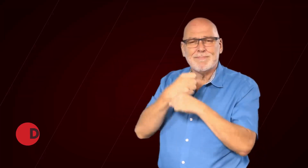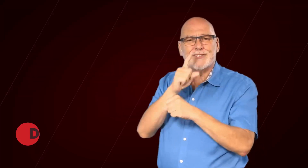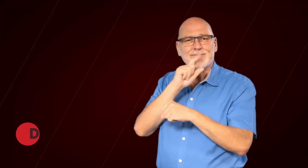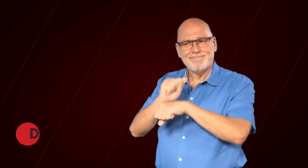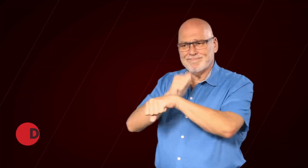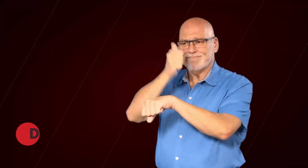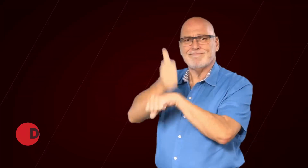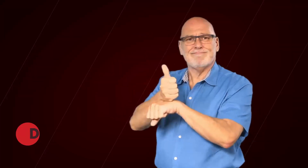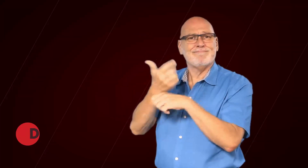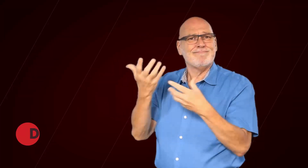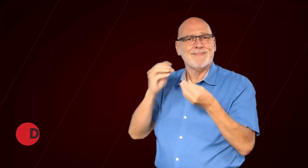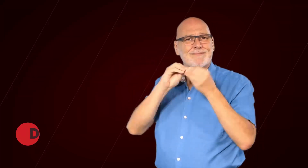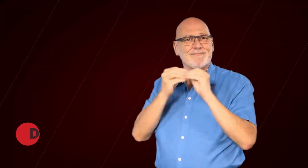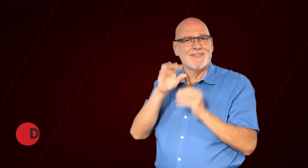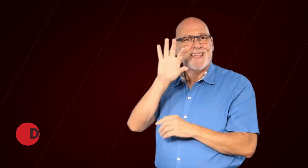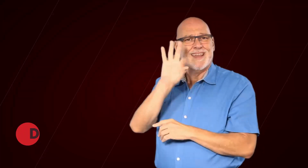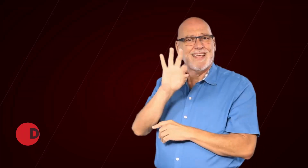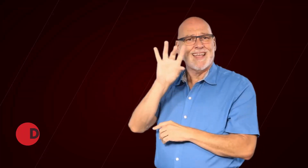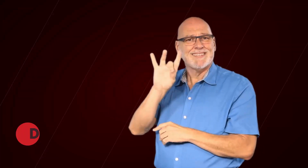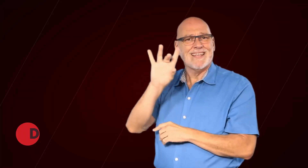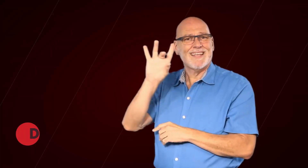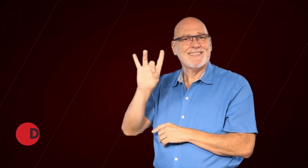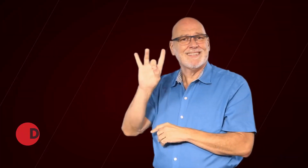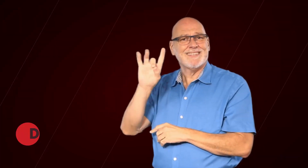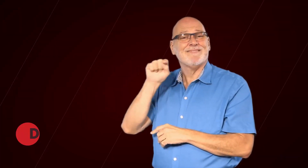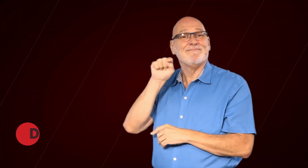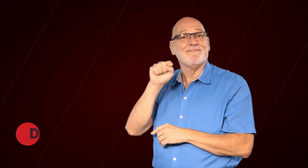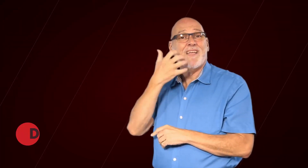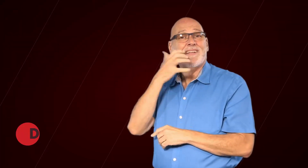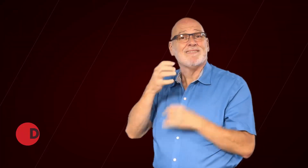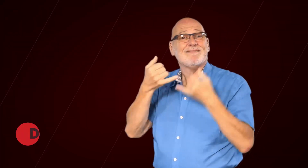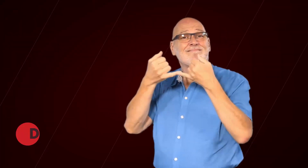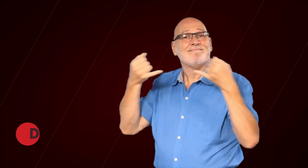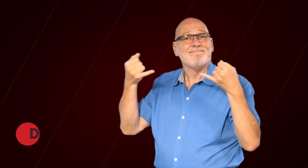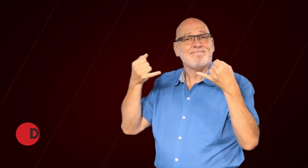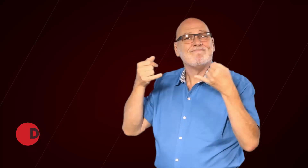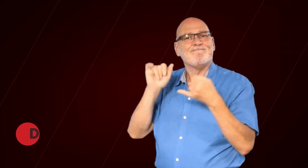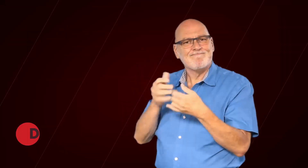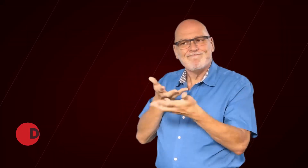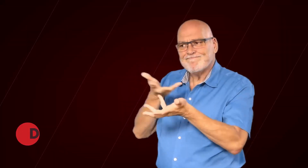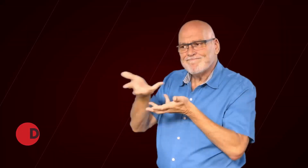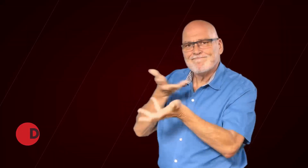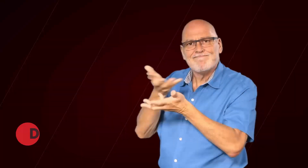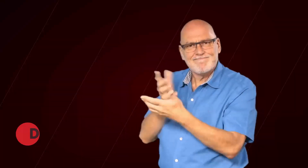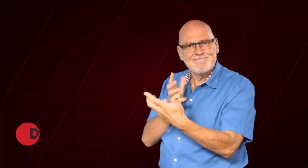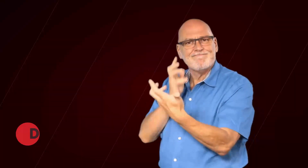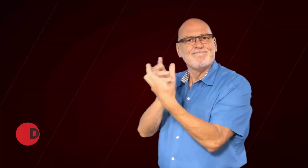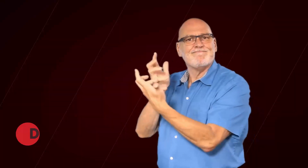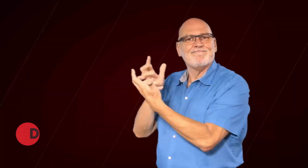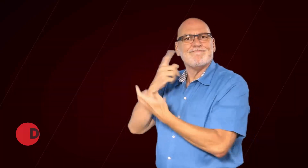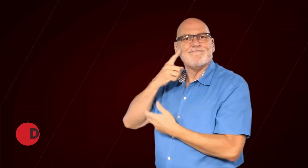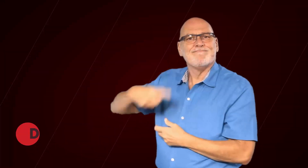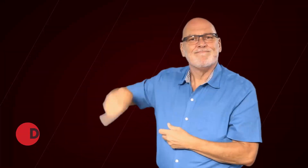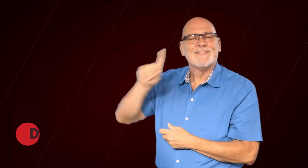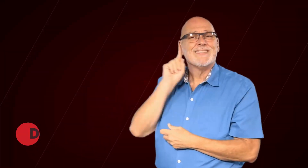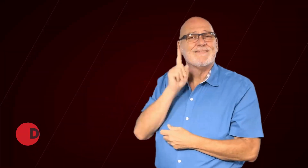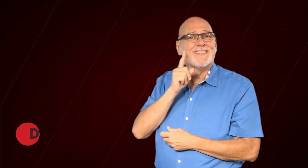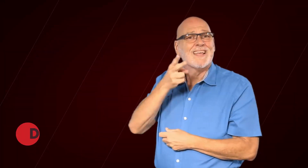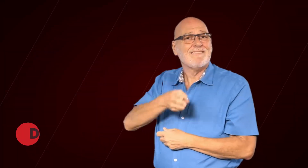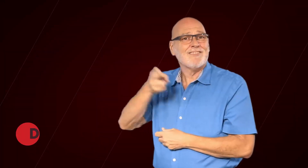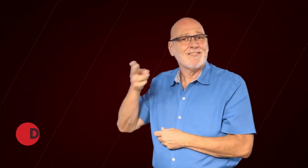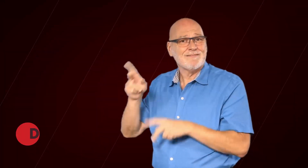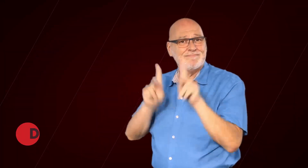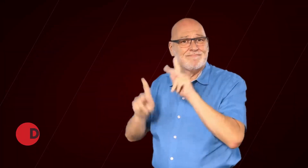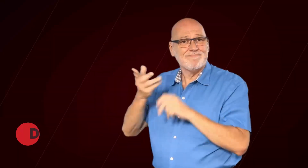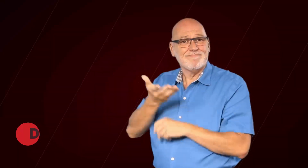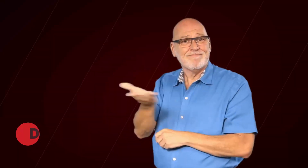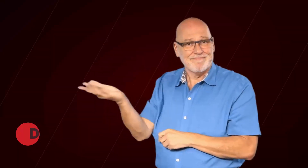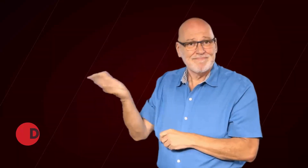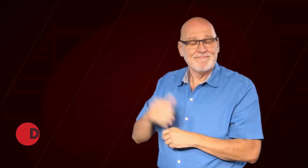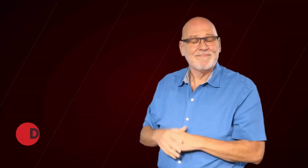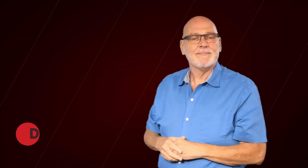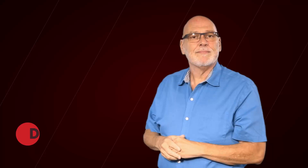988 Hotline compatible with Deaf and Hard of Hearing people.